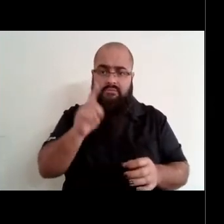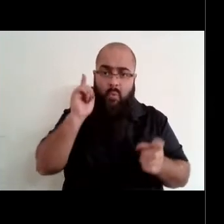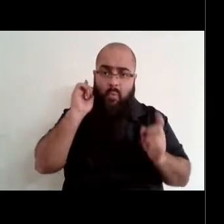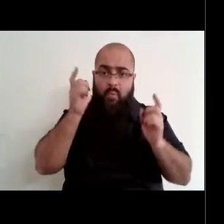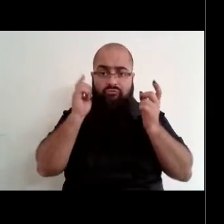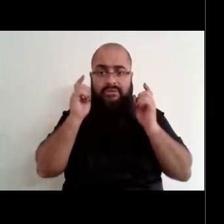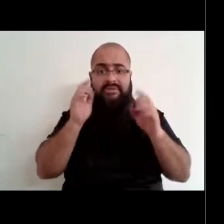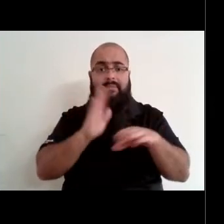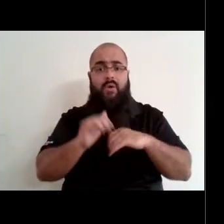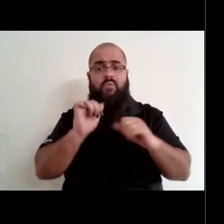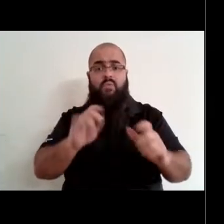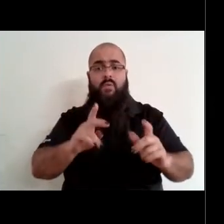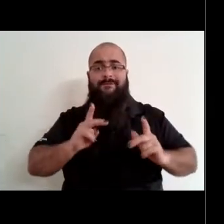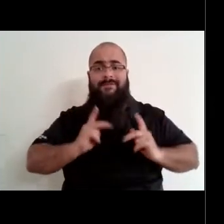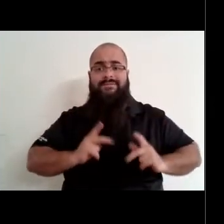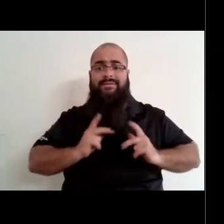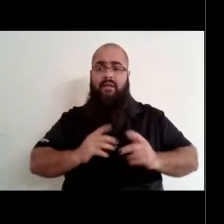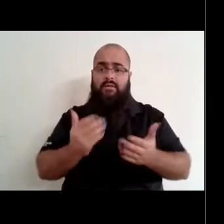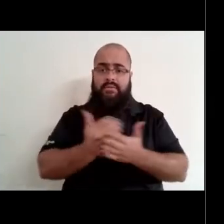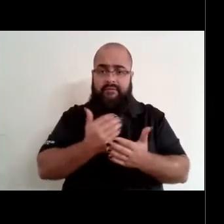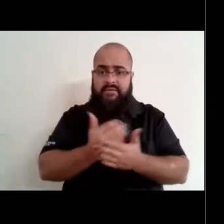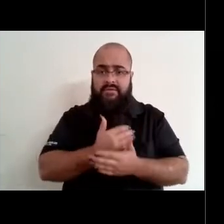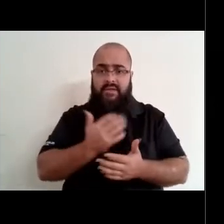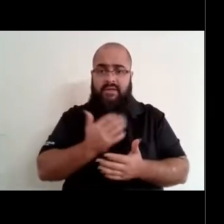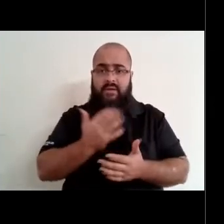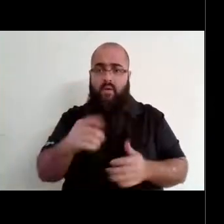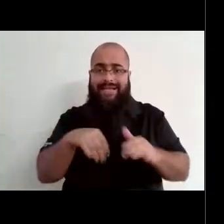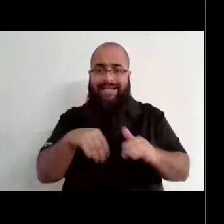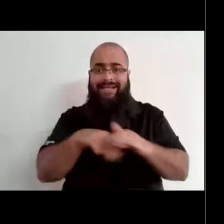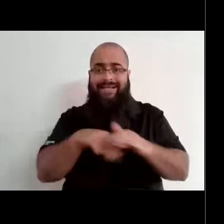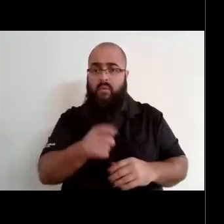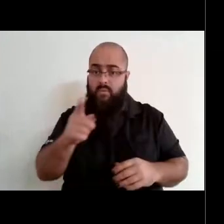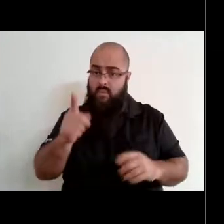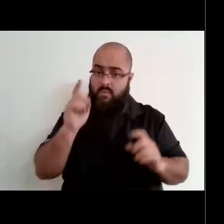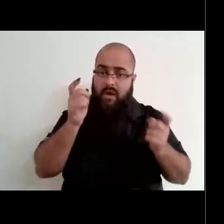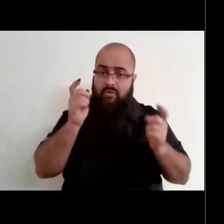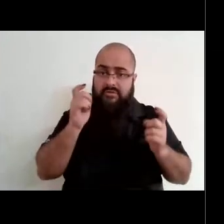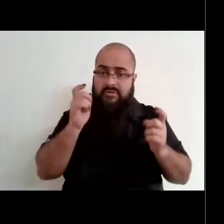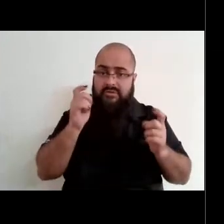They provide advocacy and referral for Mental Health Service needs and the coordination